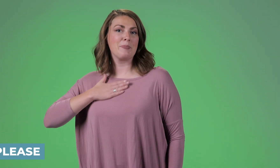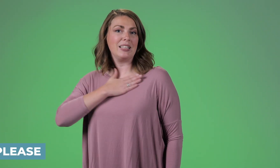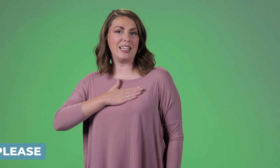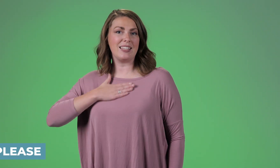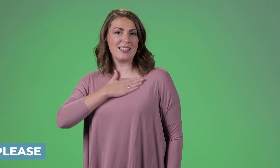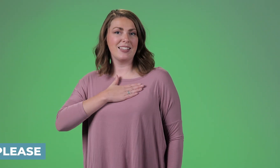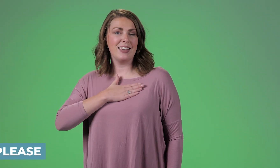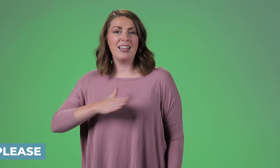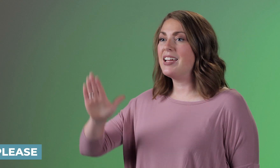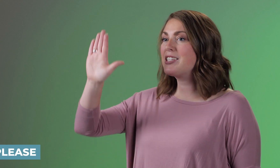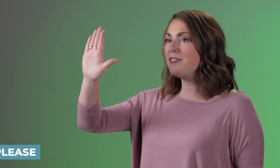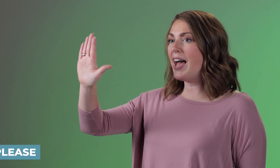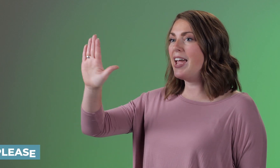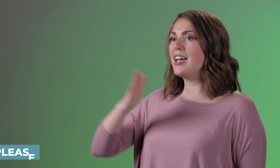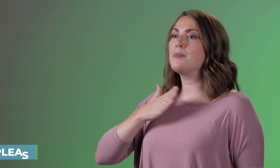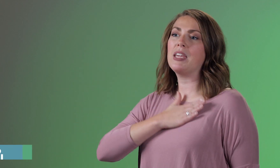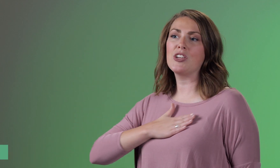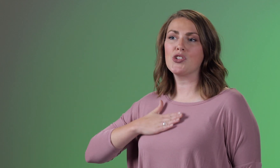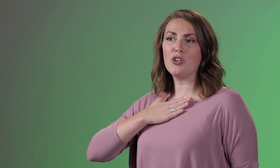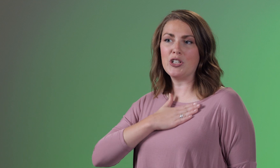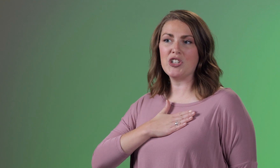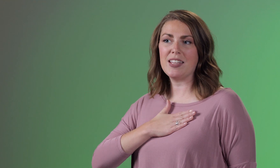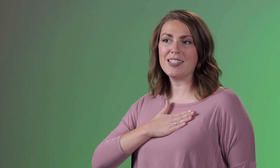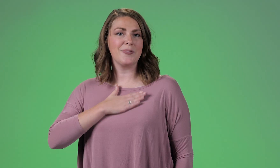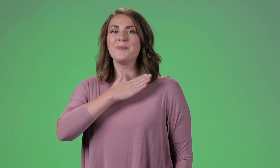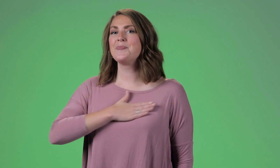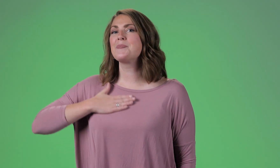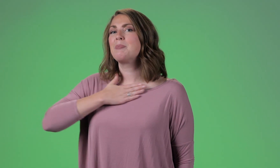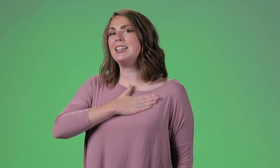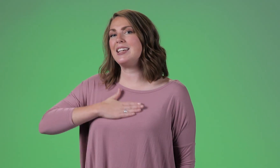Please. The flat hand making a circle on your chest, please.